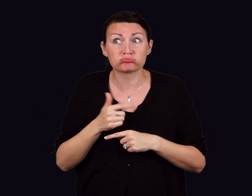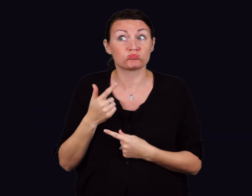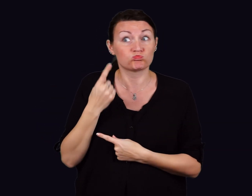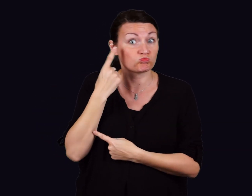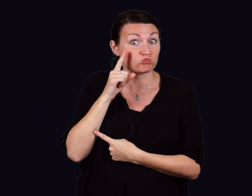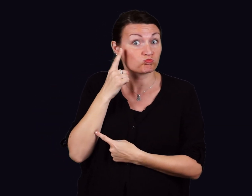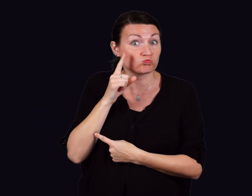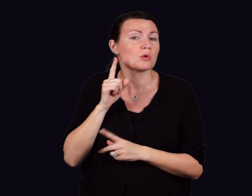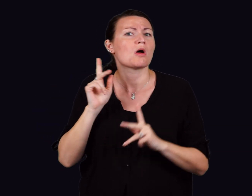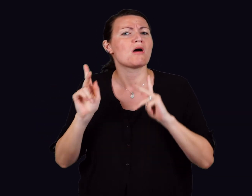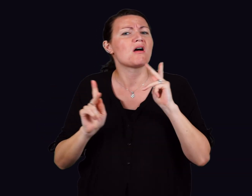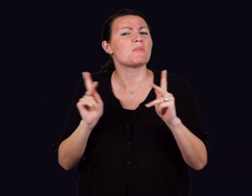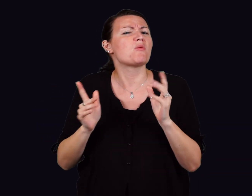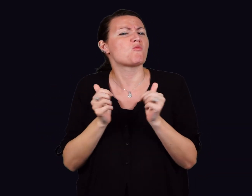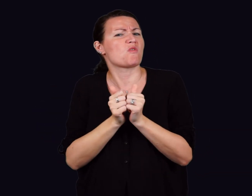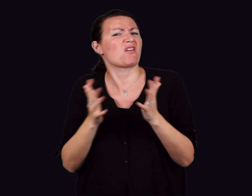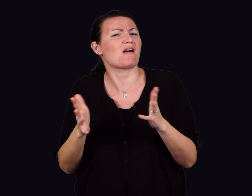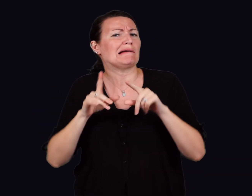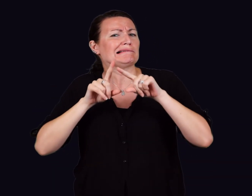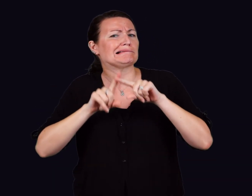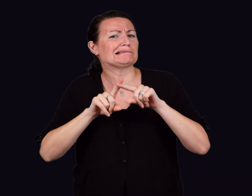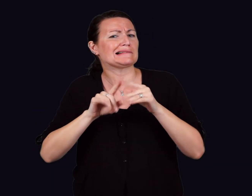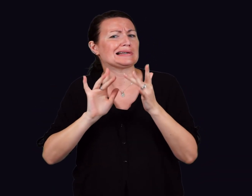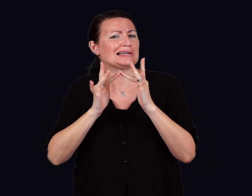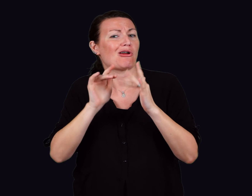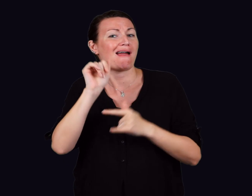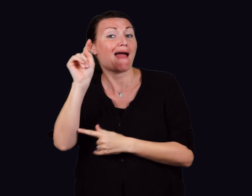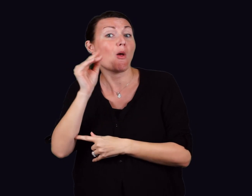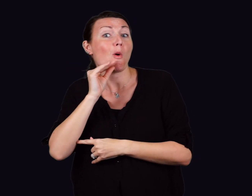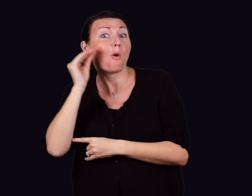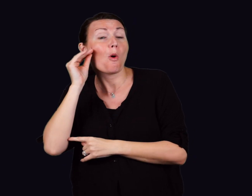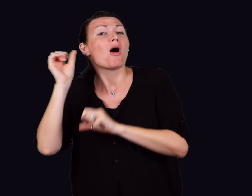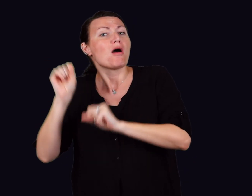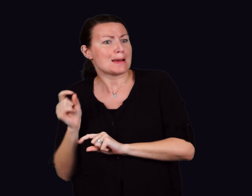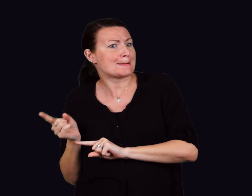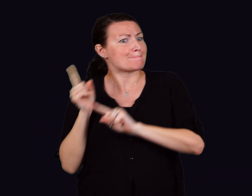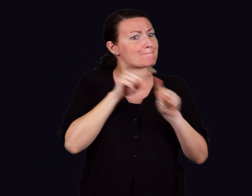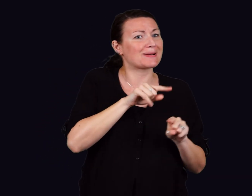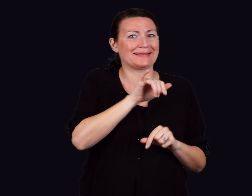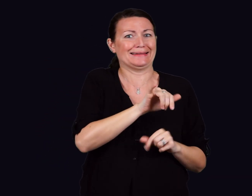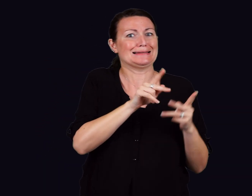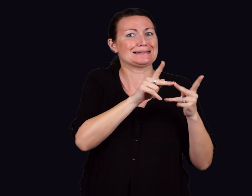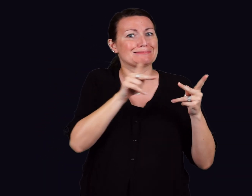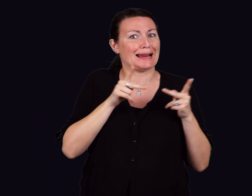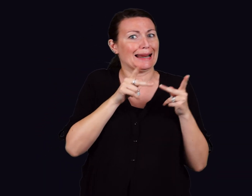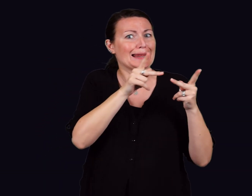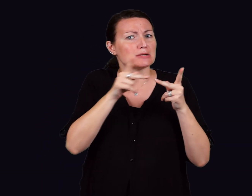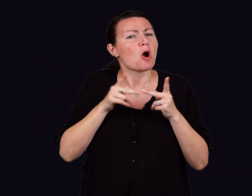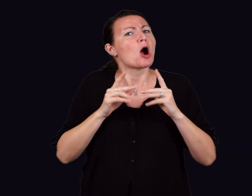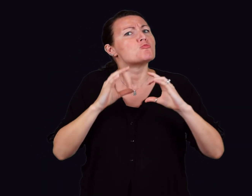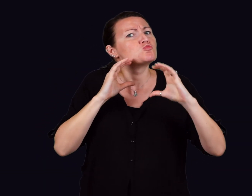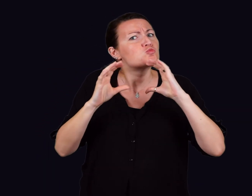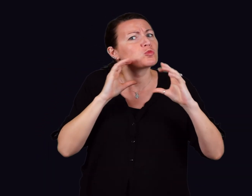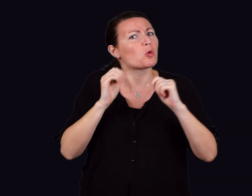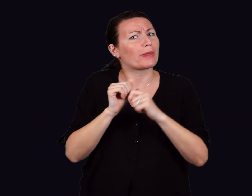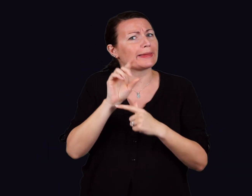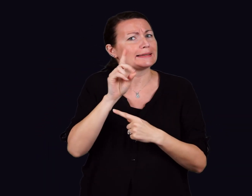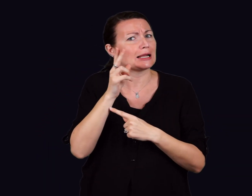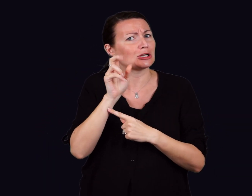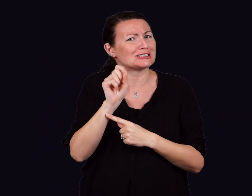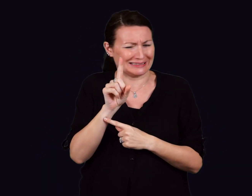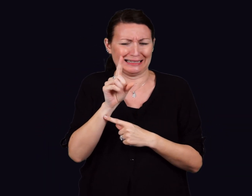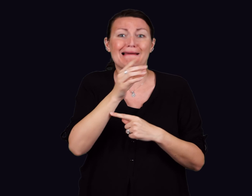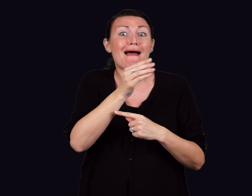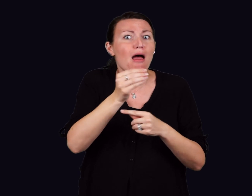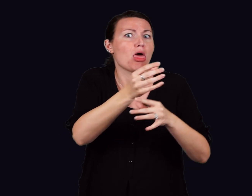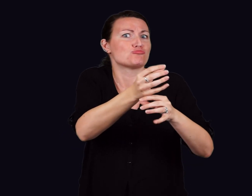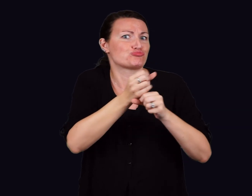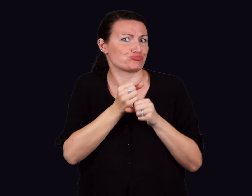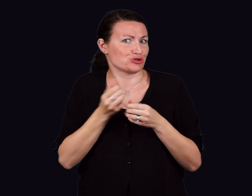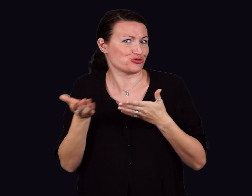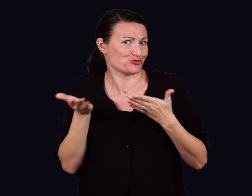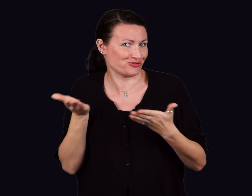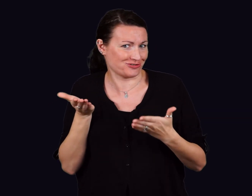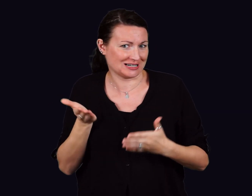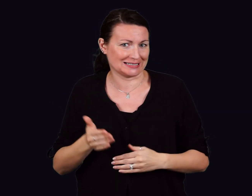People without good internet access at home can communicate with DHHSD and get needed services.